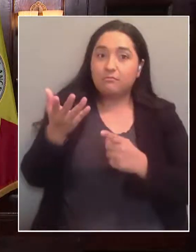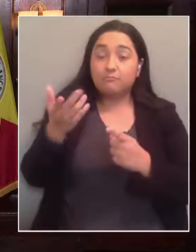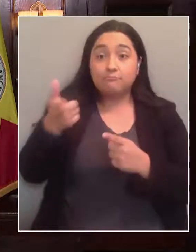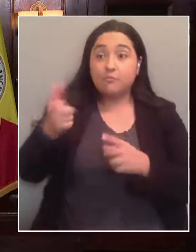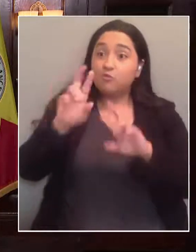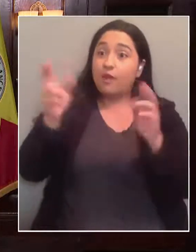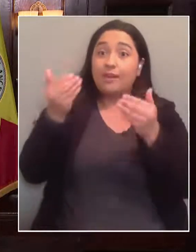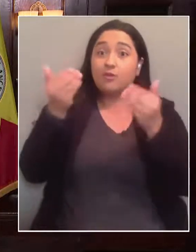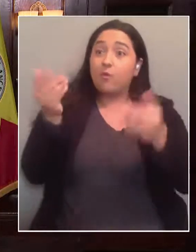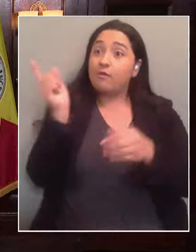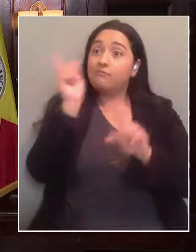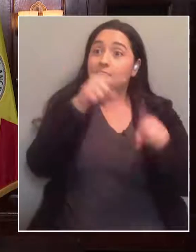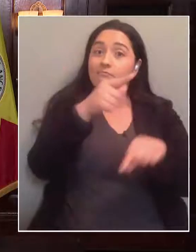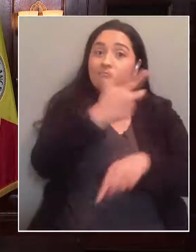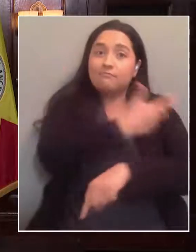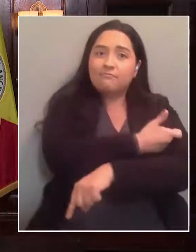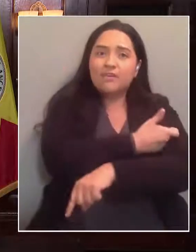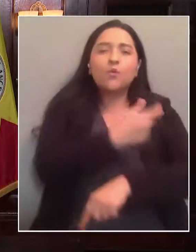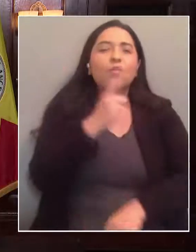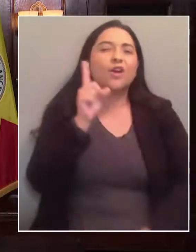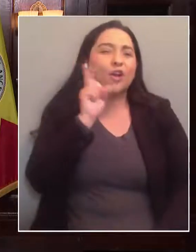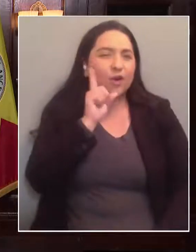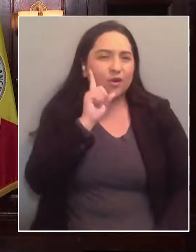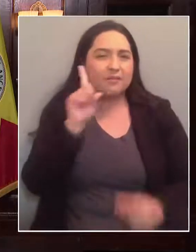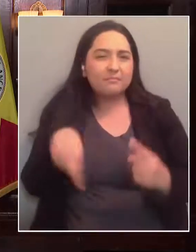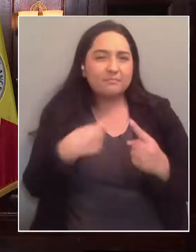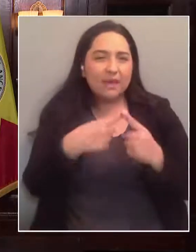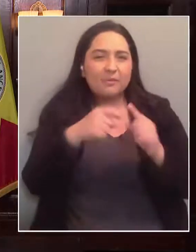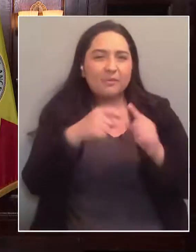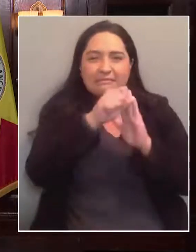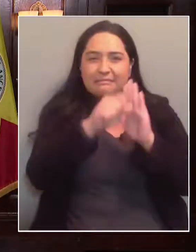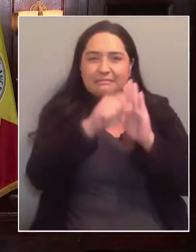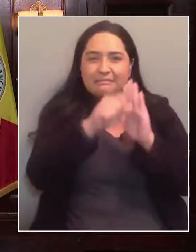WE HEARD THAT THE STATE IS LAUNCHING A WEBSITE NEXT WEEK.